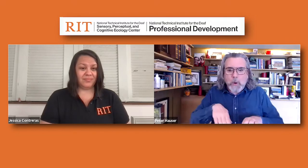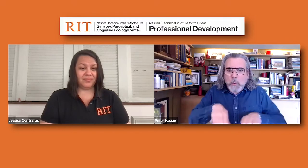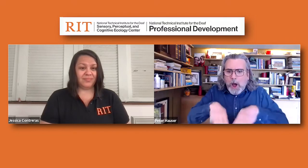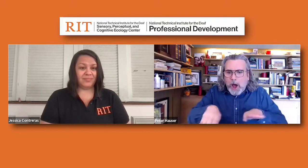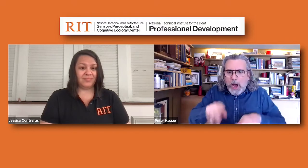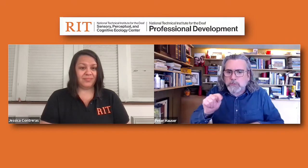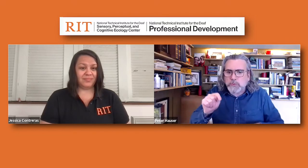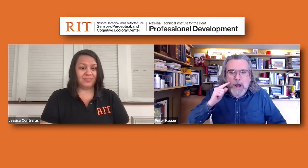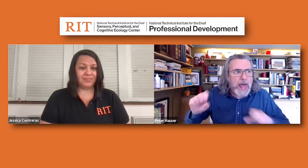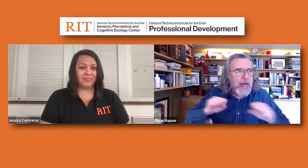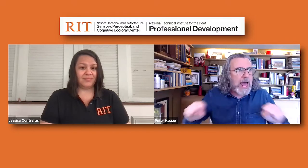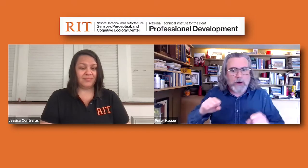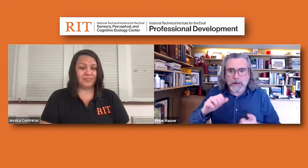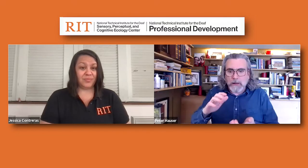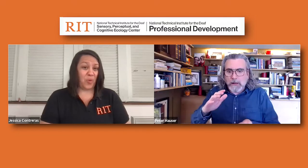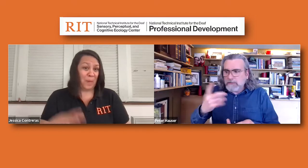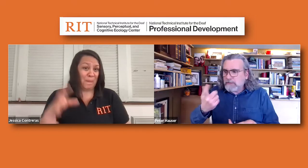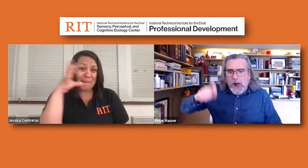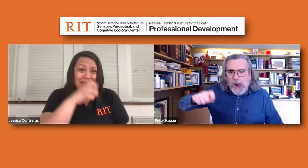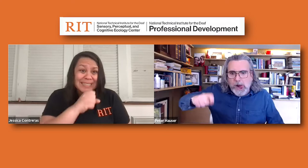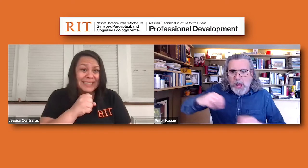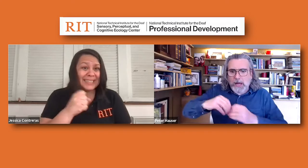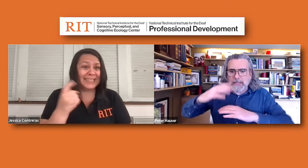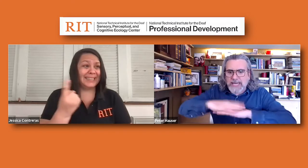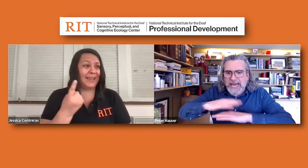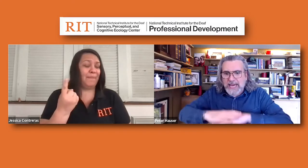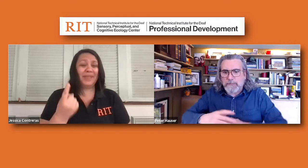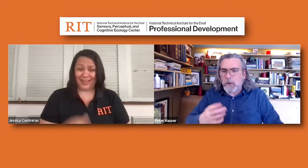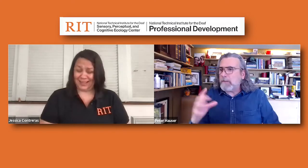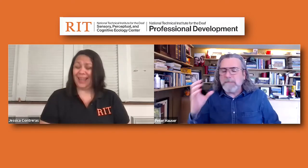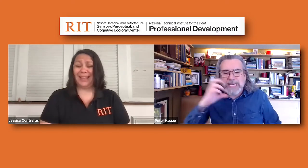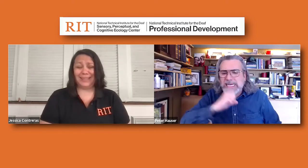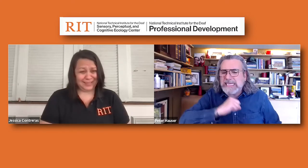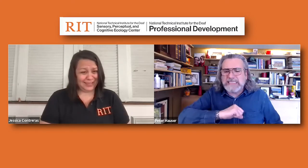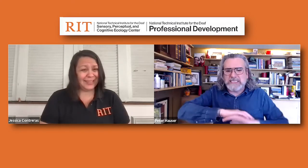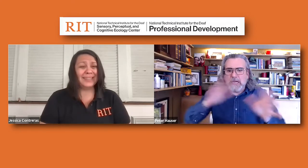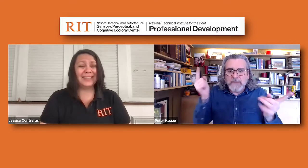In the lab, you didn't have to worry about eating too loud or making too much noise.